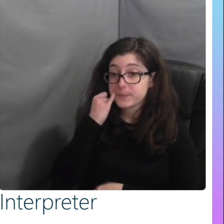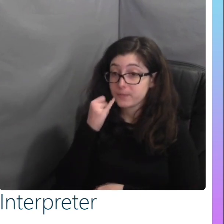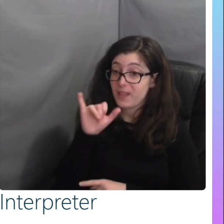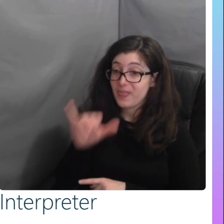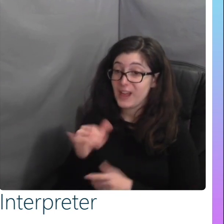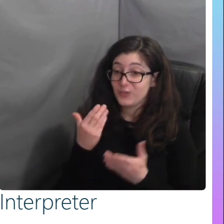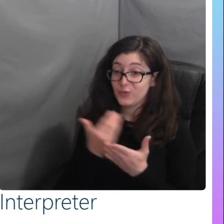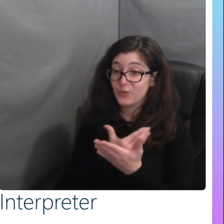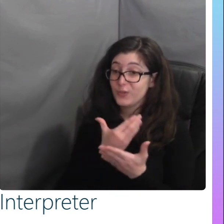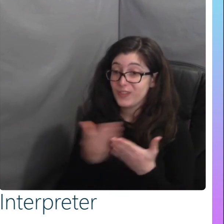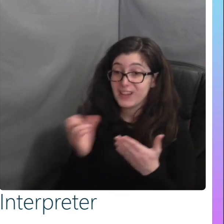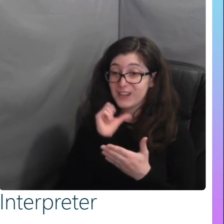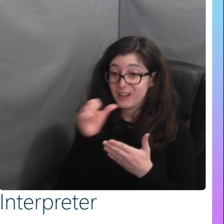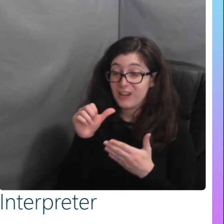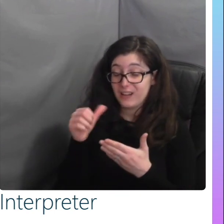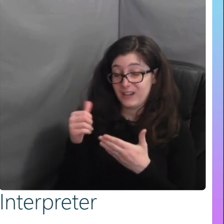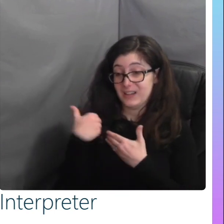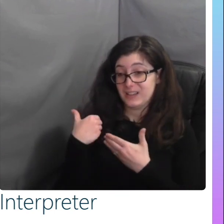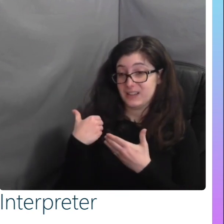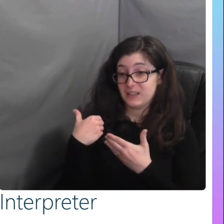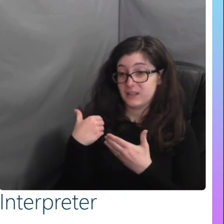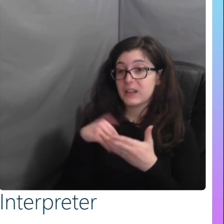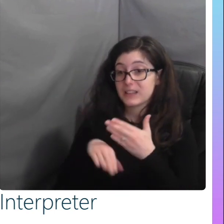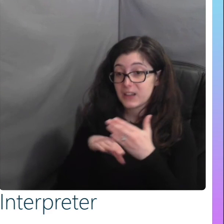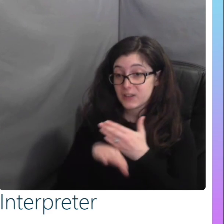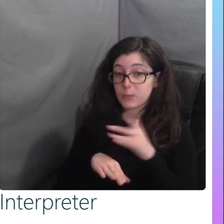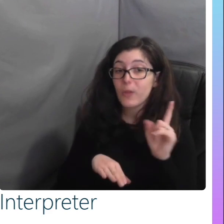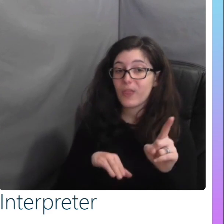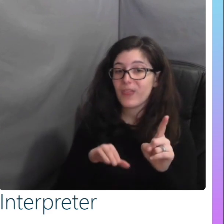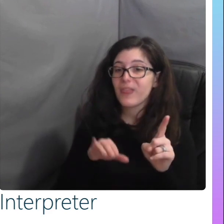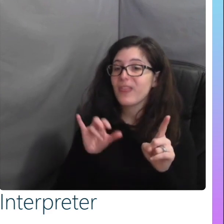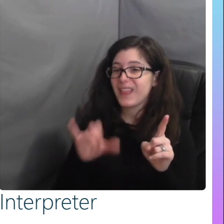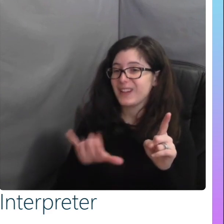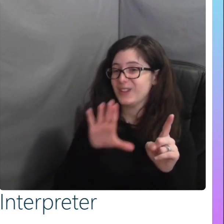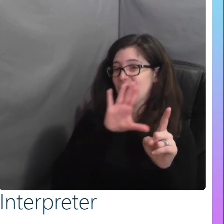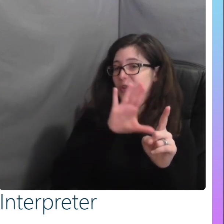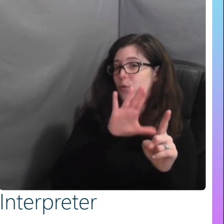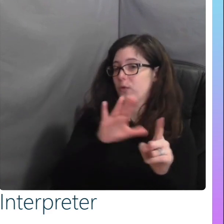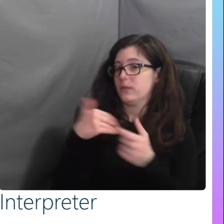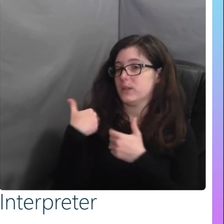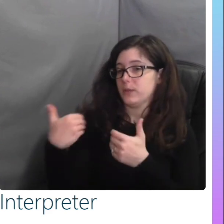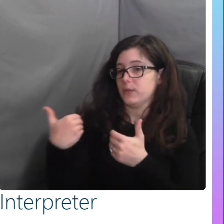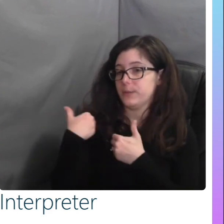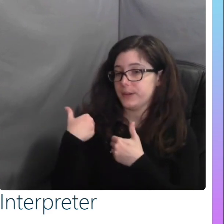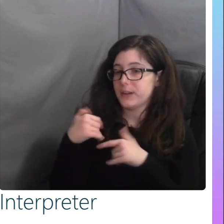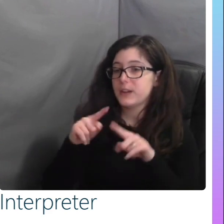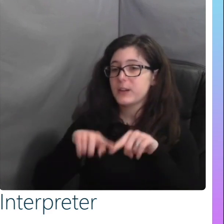well, that's on you, so it really depends on what is the thing that's not accessible,